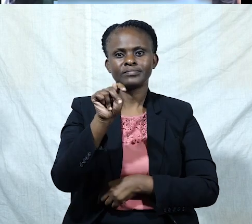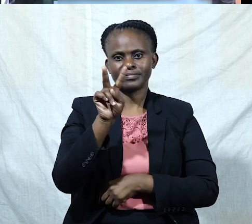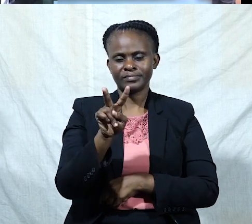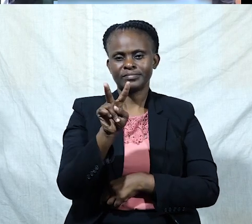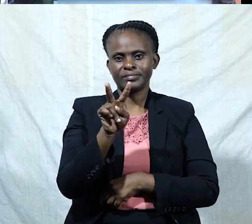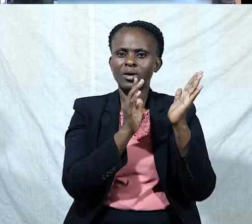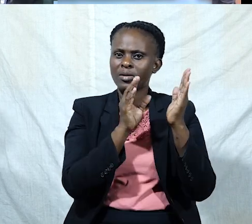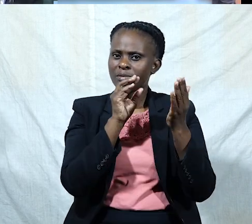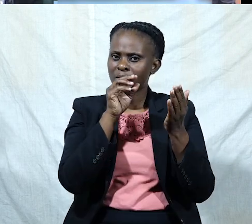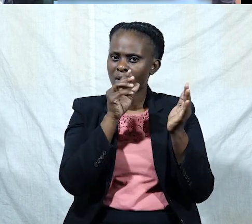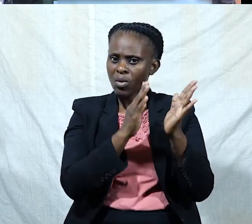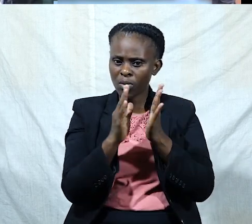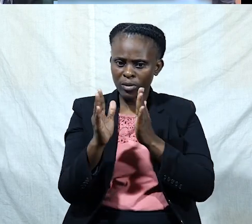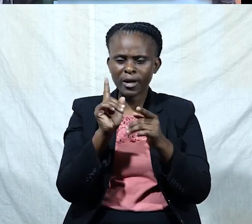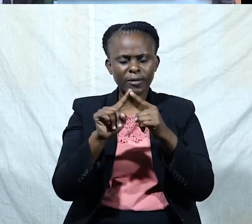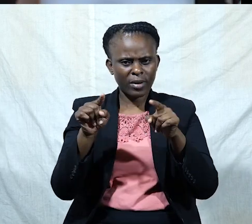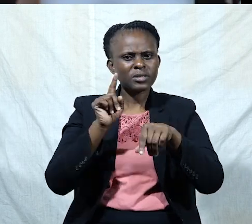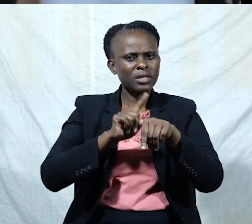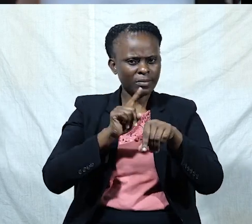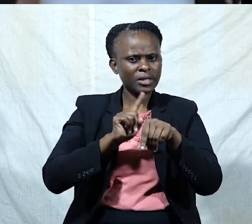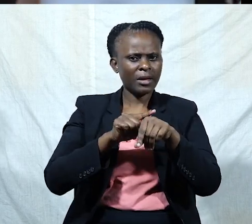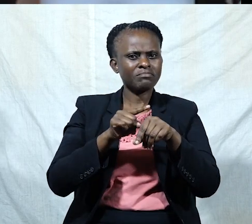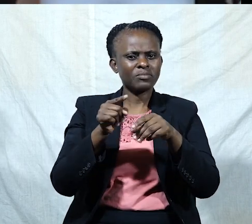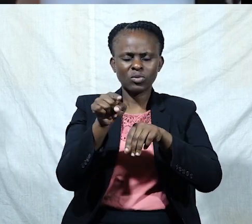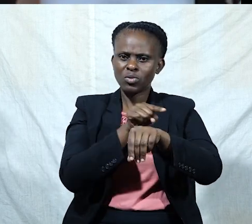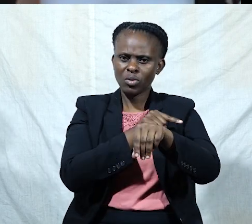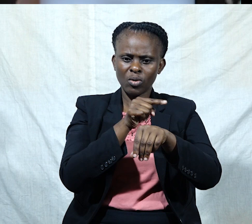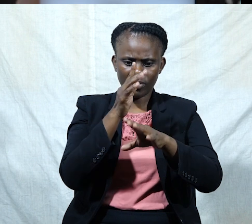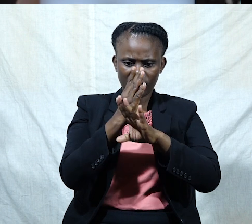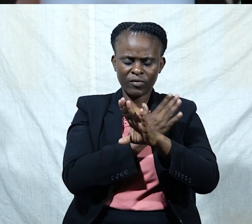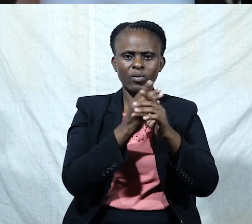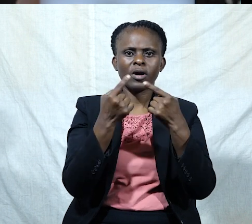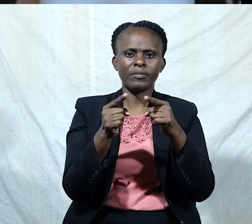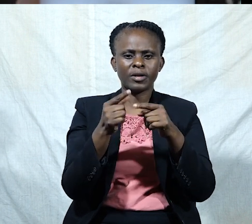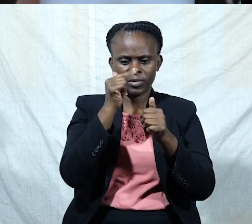It took a bit of time to come to fruition because we needed to